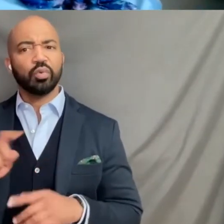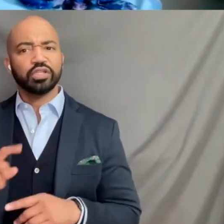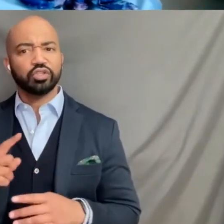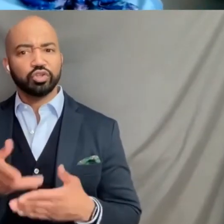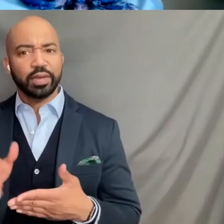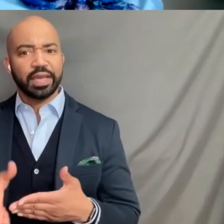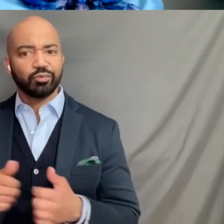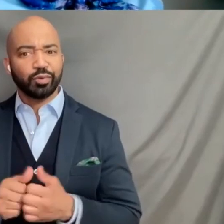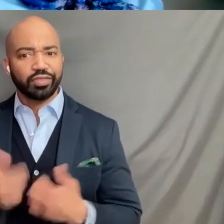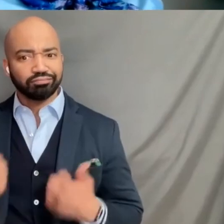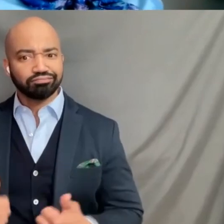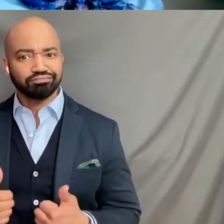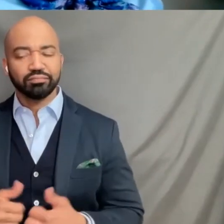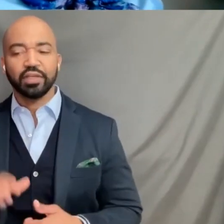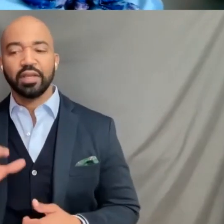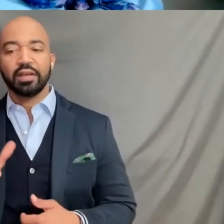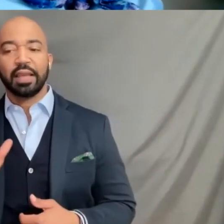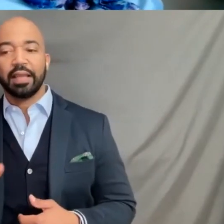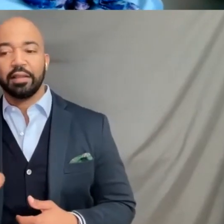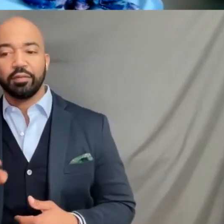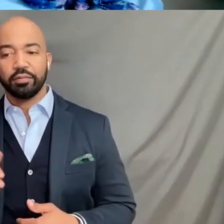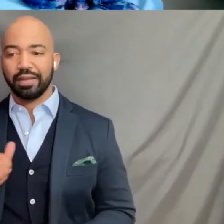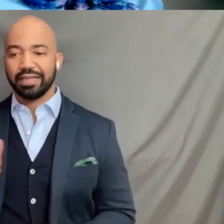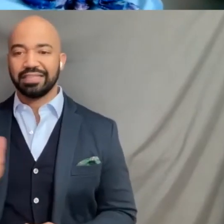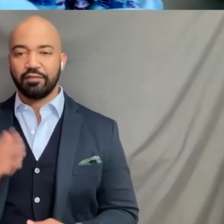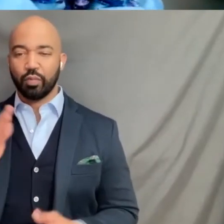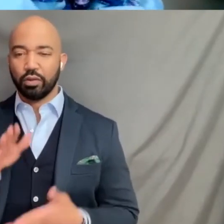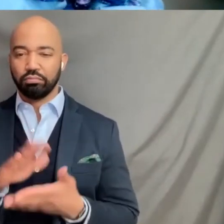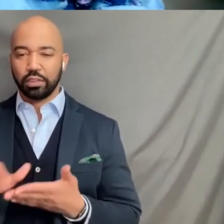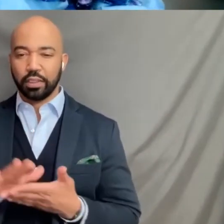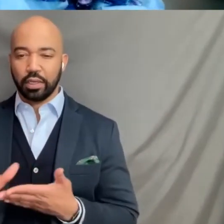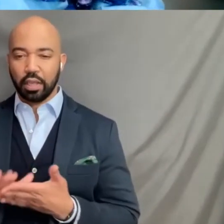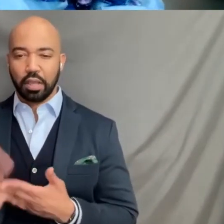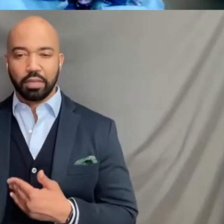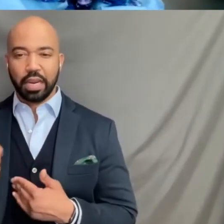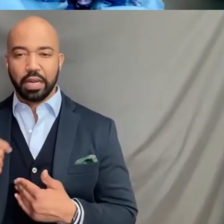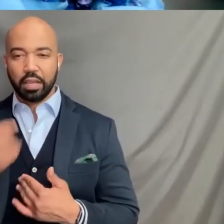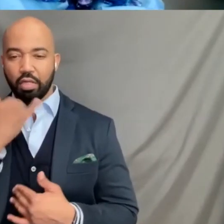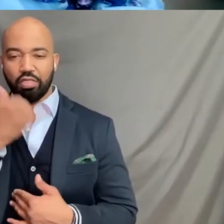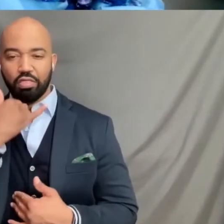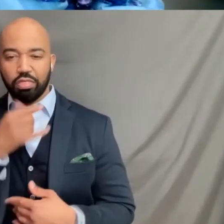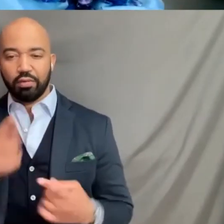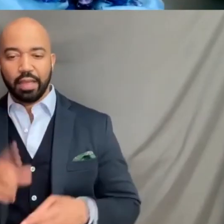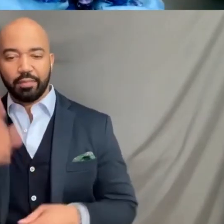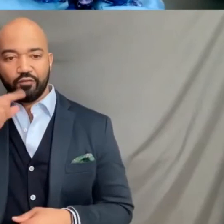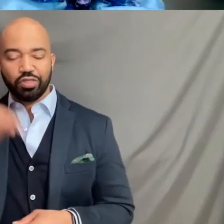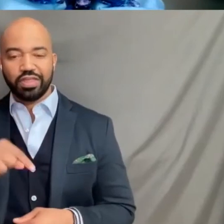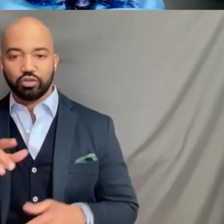So Caleb and I are going to clean up any little bloops in this recording